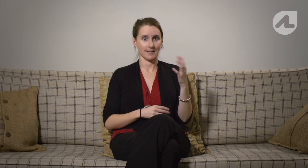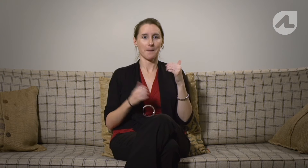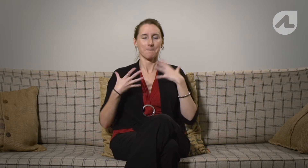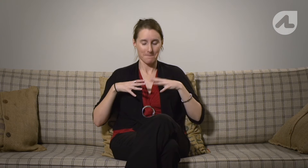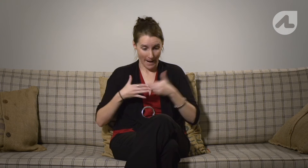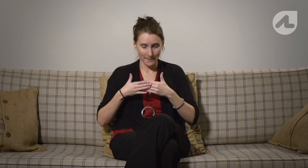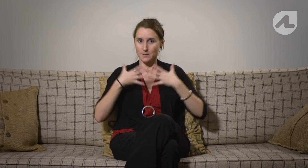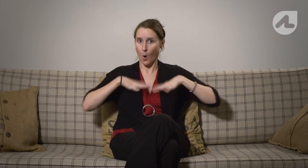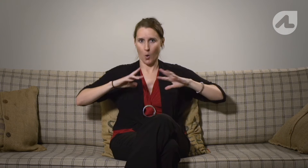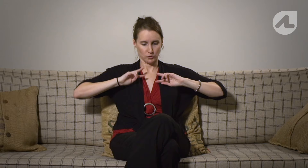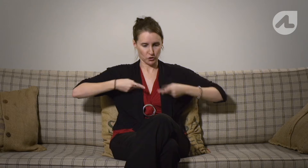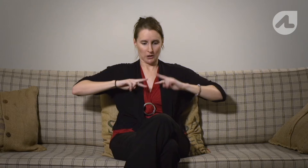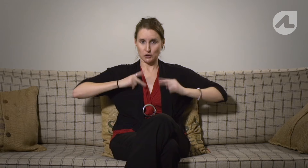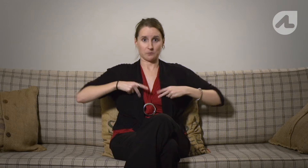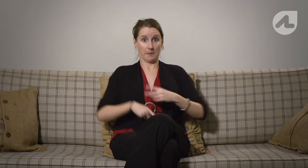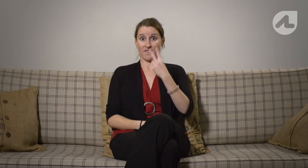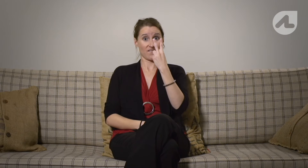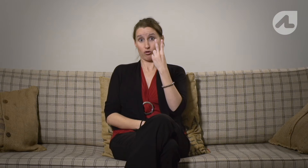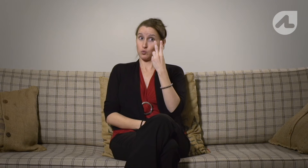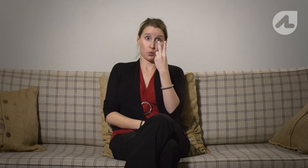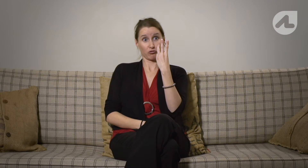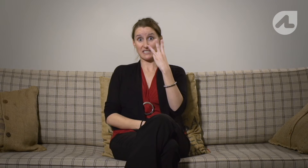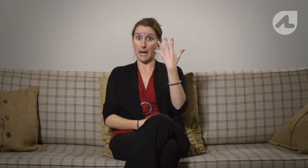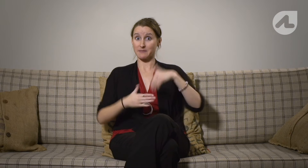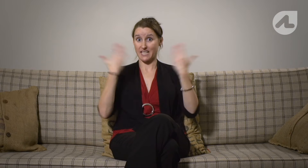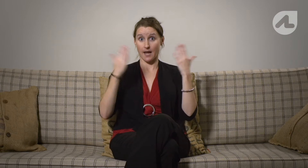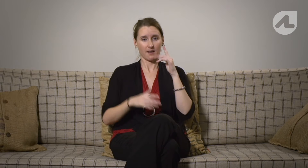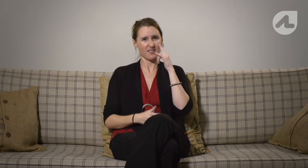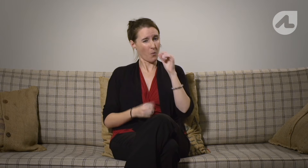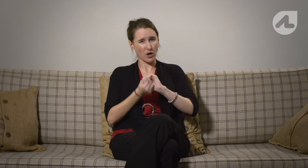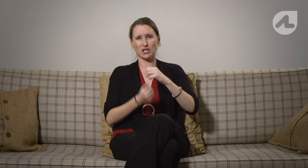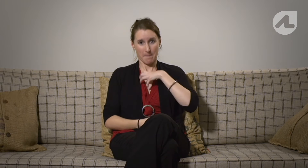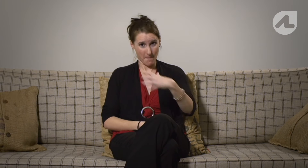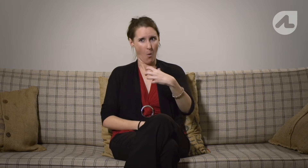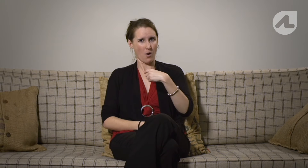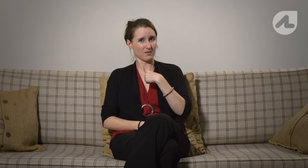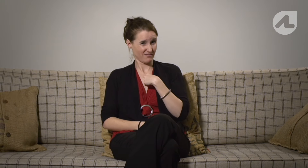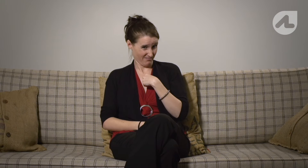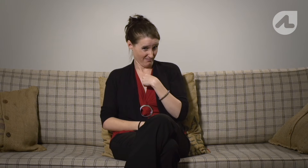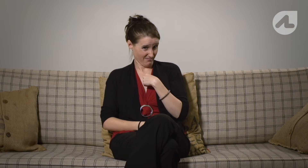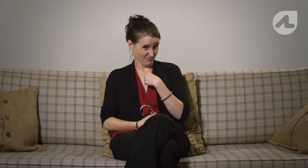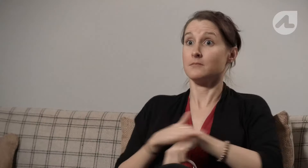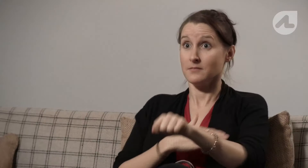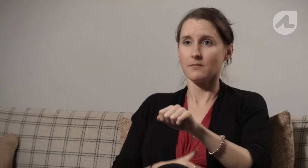you're going to be changing baby clothes two or three times a day, and you're going to be doing a lot more washing than you normally would.